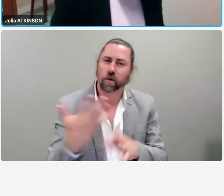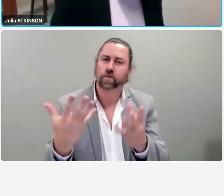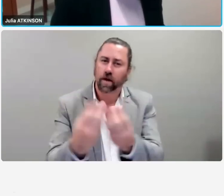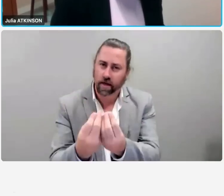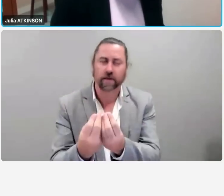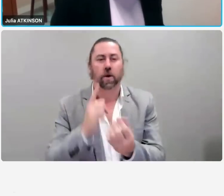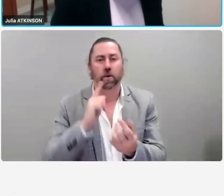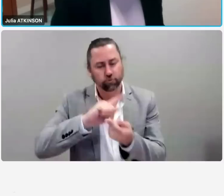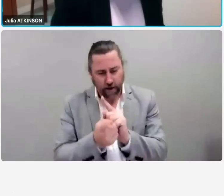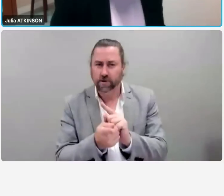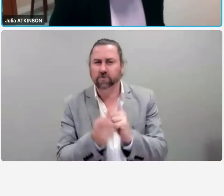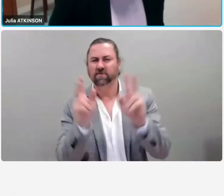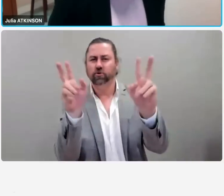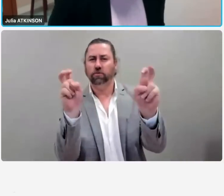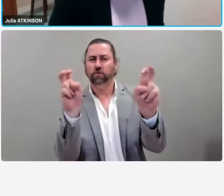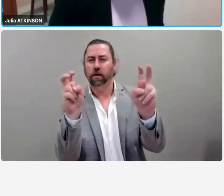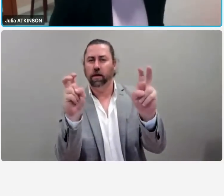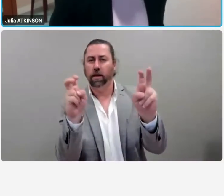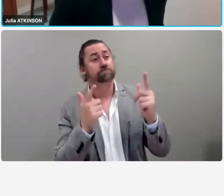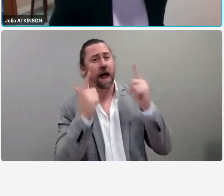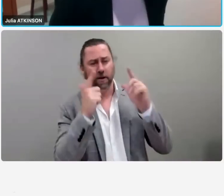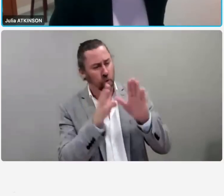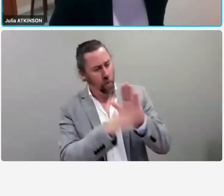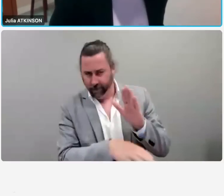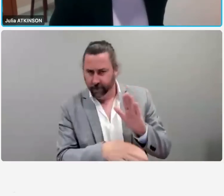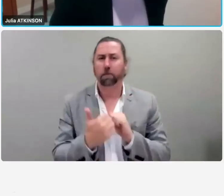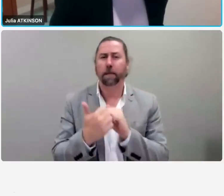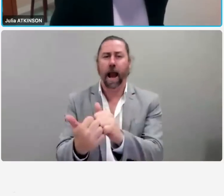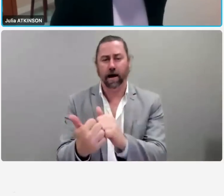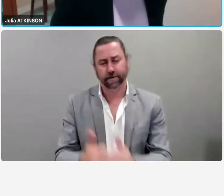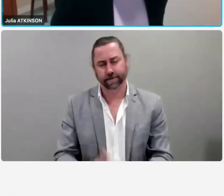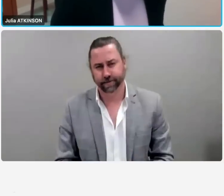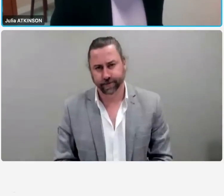partners from hereon out. While there was strong support for regular check ins